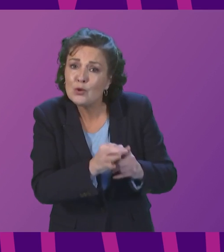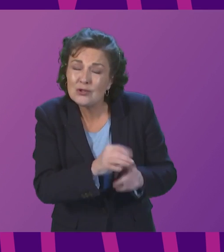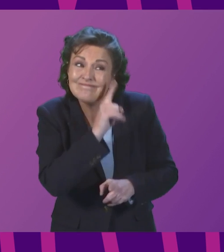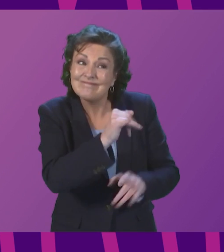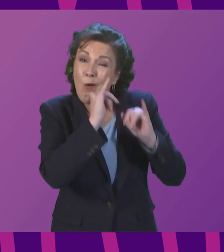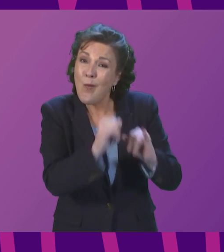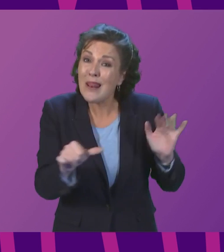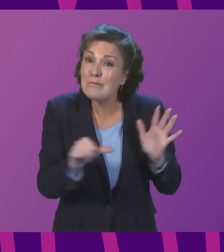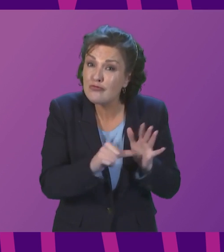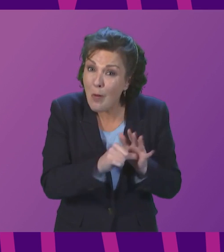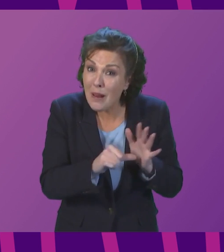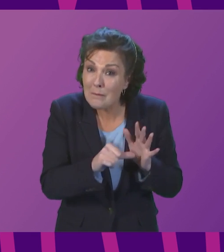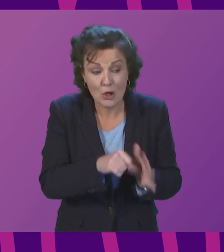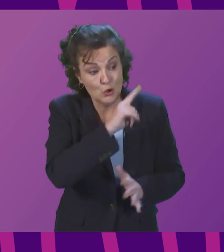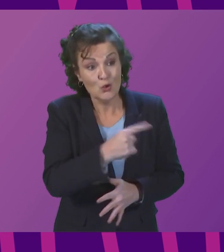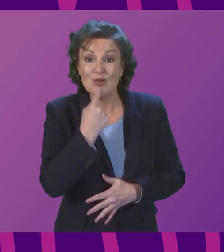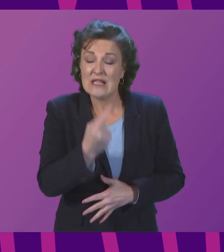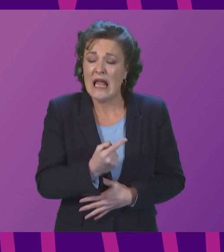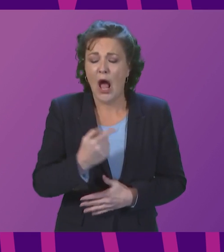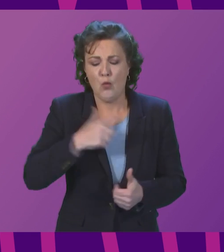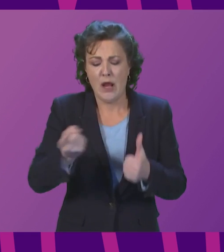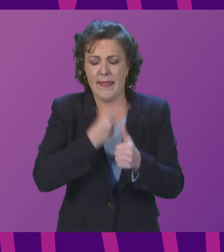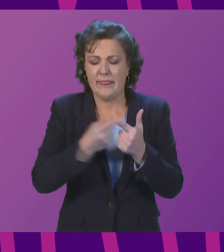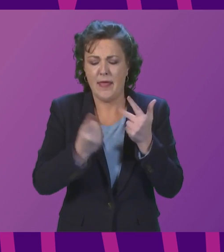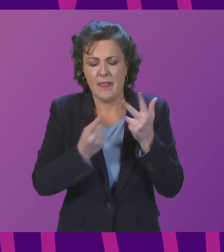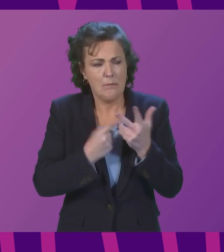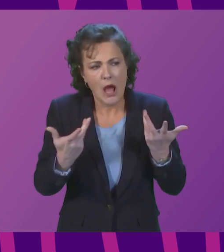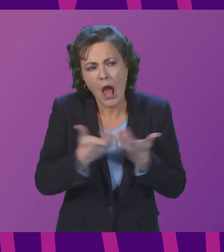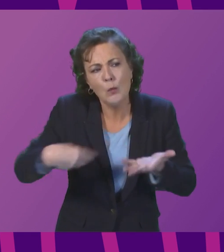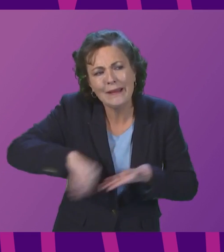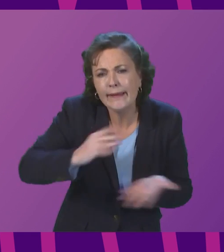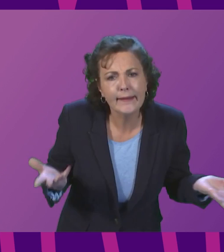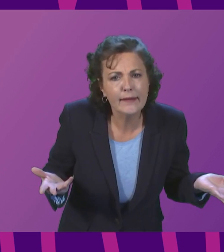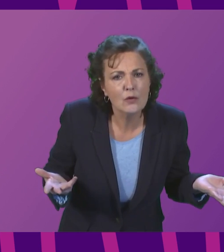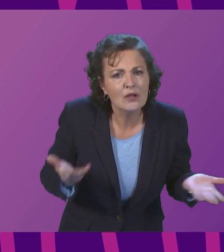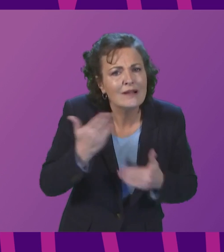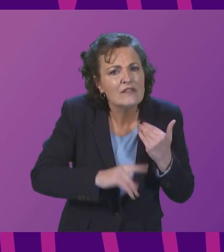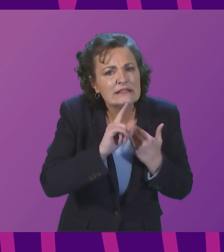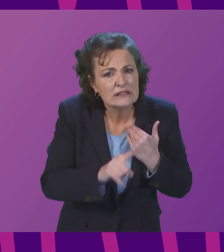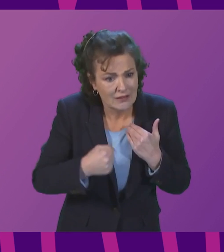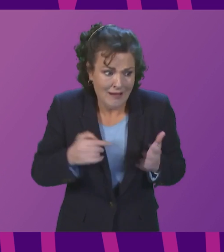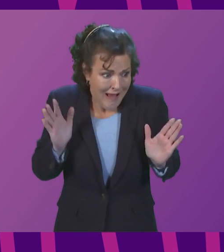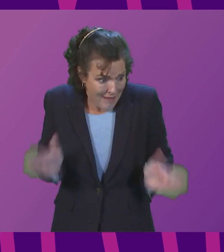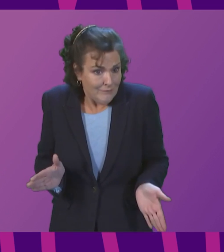Scottish Government has to fund the things that we do.